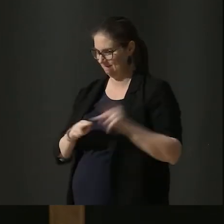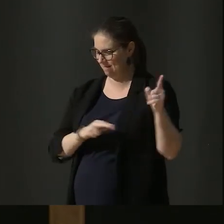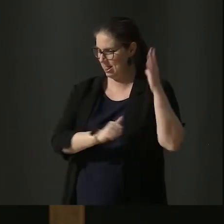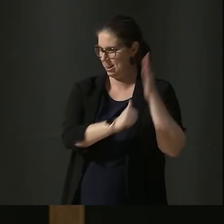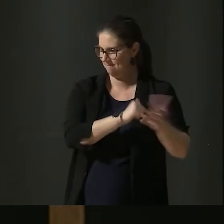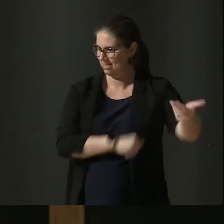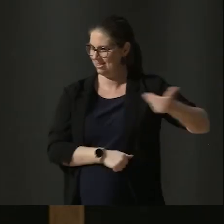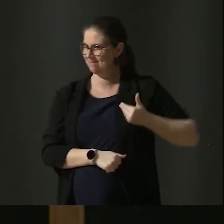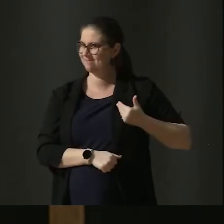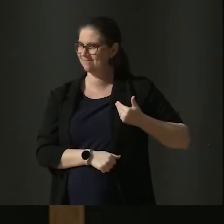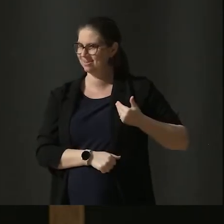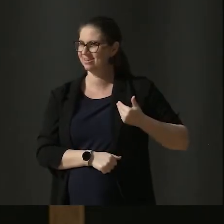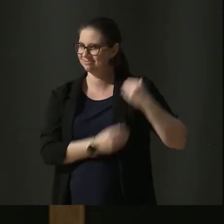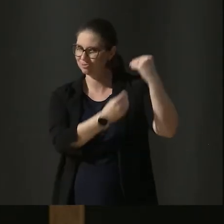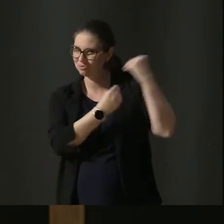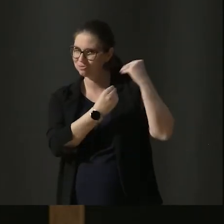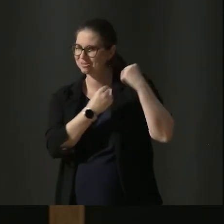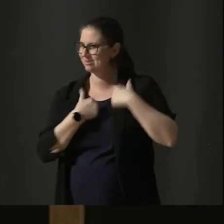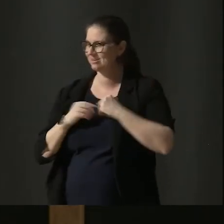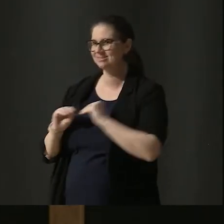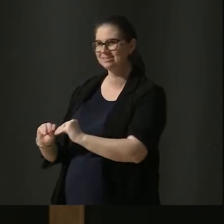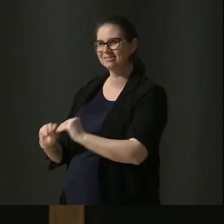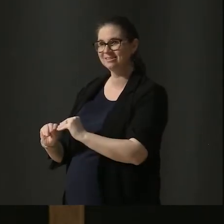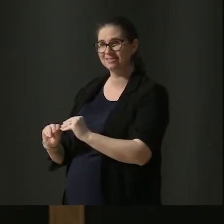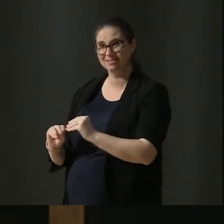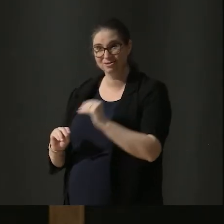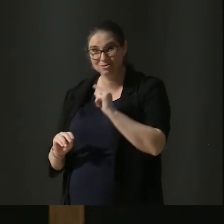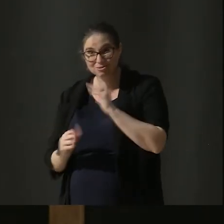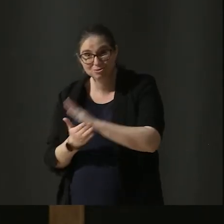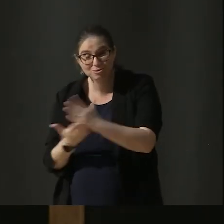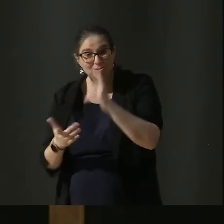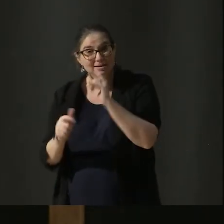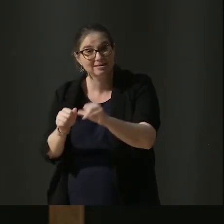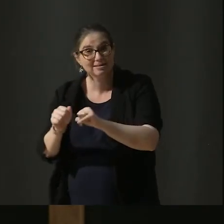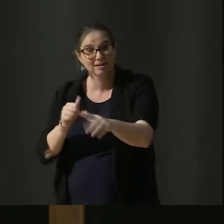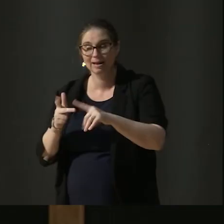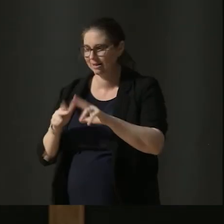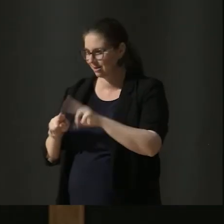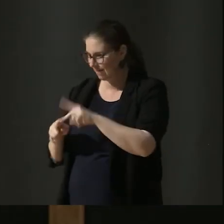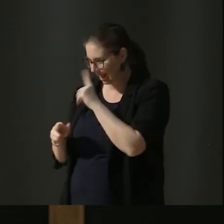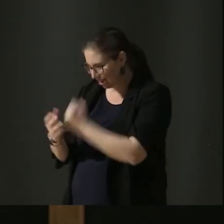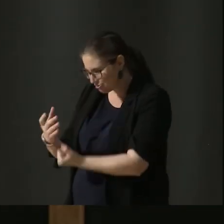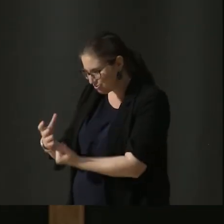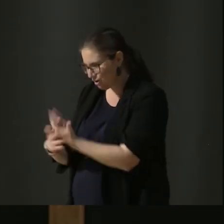How great would it be if we could grow a generation of children who are able to notice their failings,